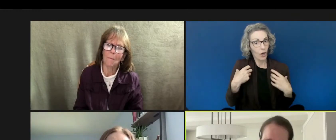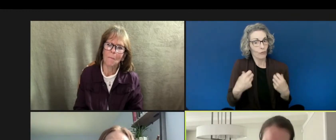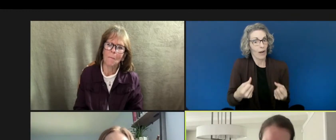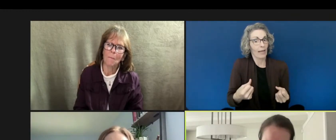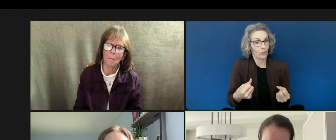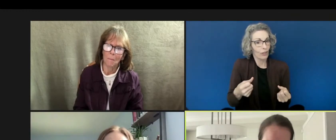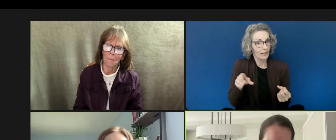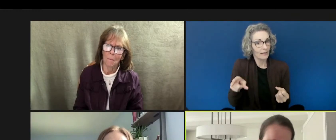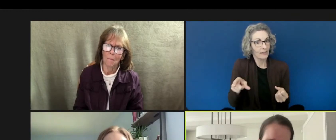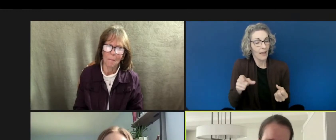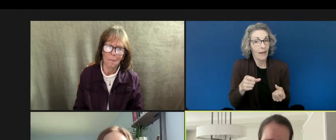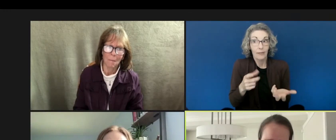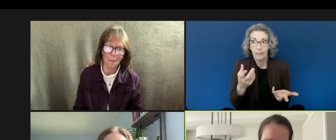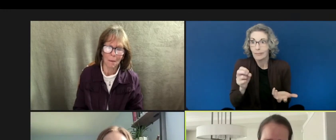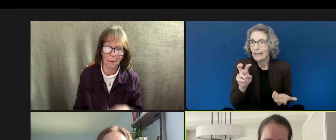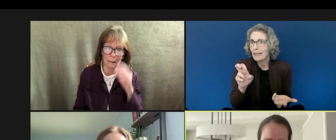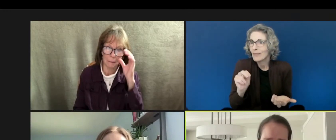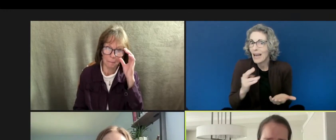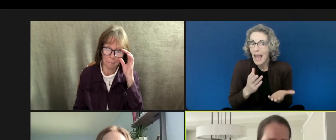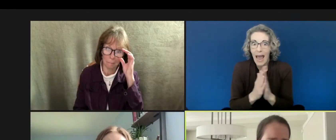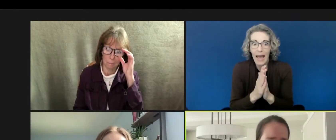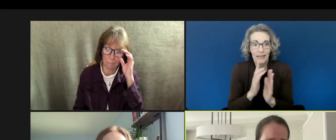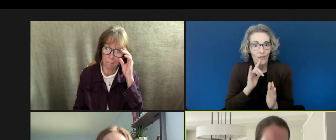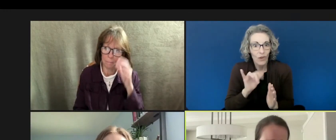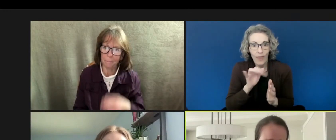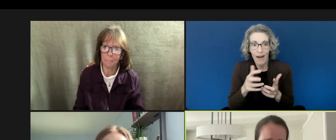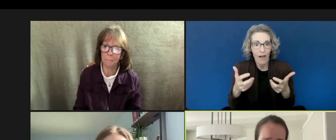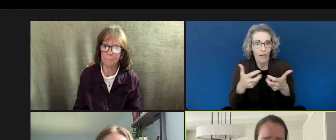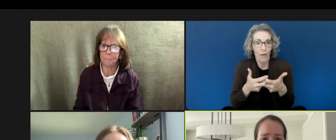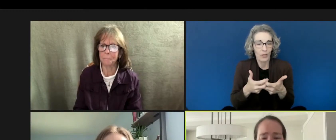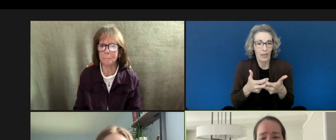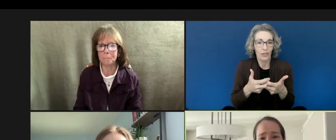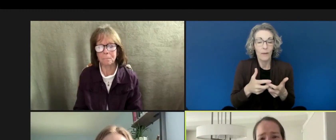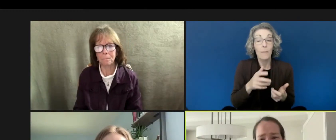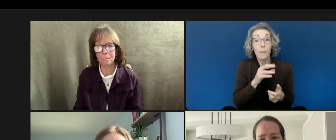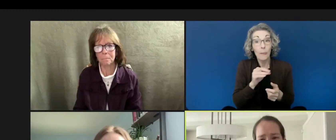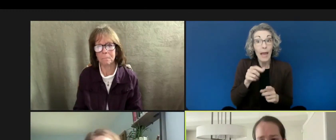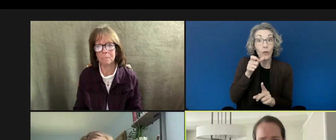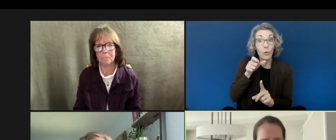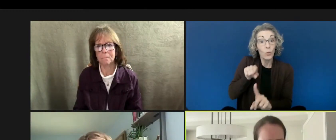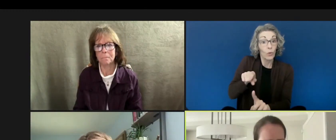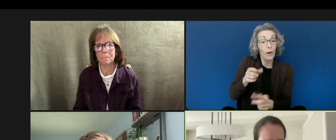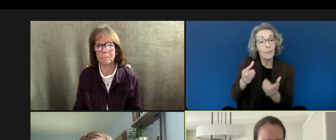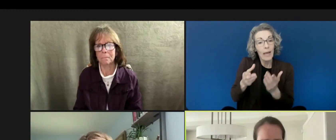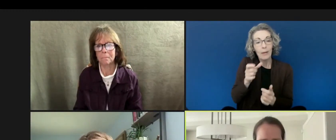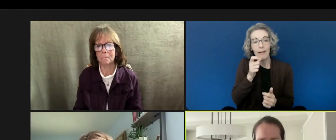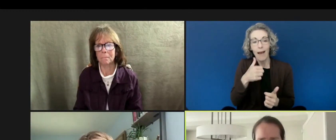these accommodations, but also who perhaps doesn't have the confidence or